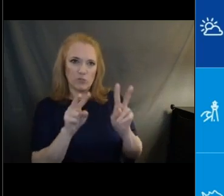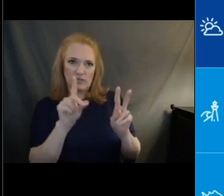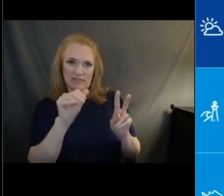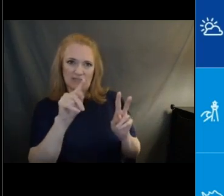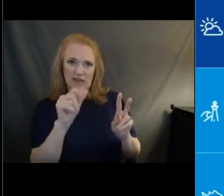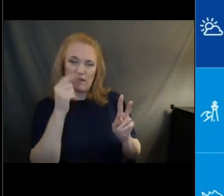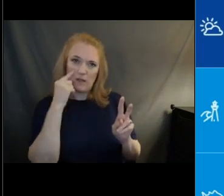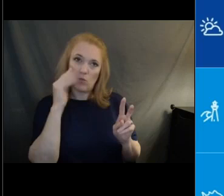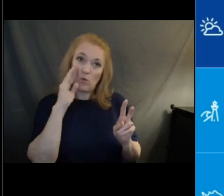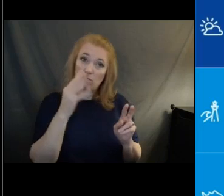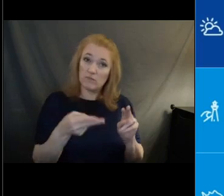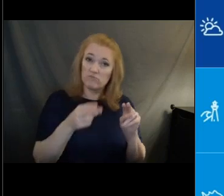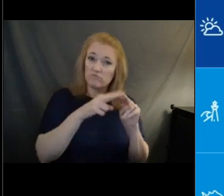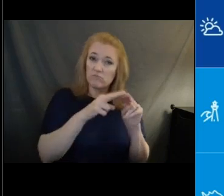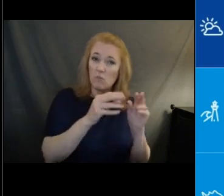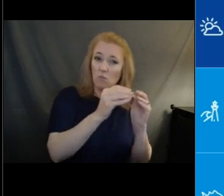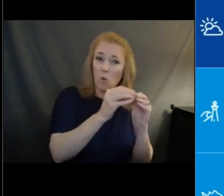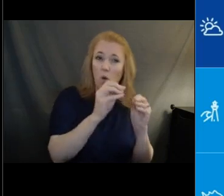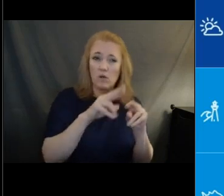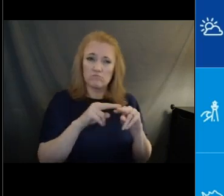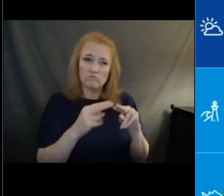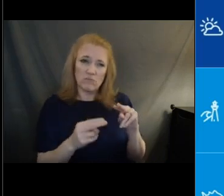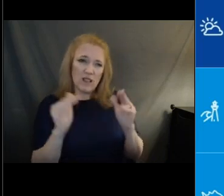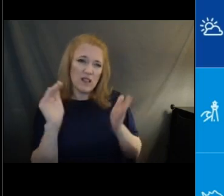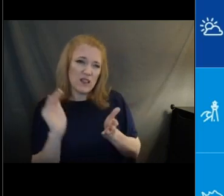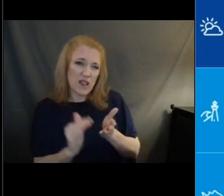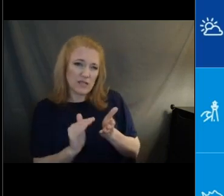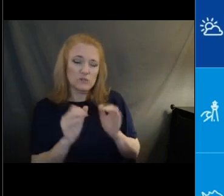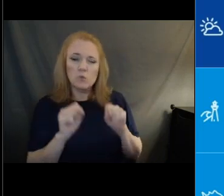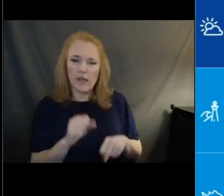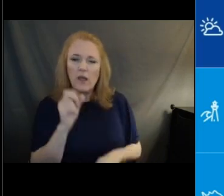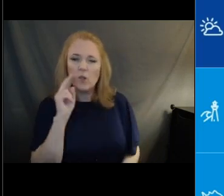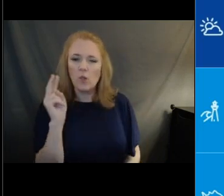or decreased likelihood of hot days by the above normal temperature probabilities as indicated on